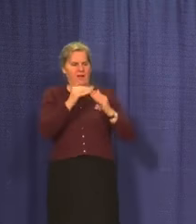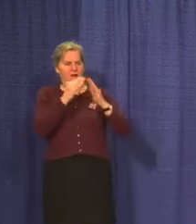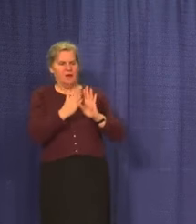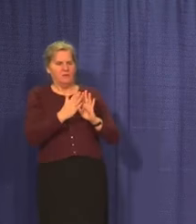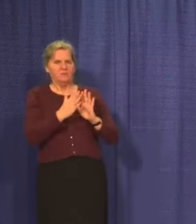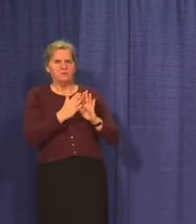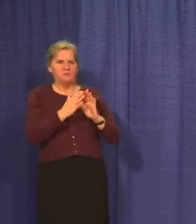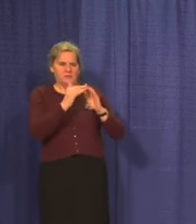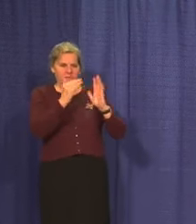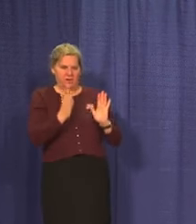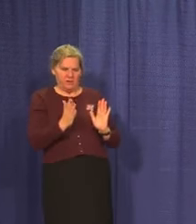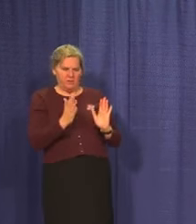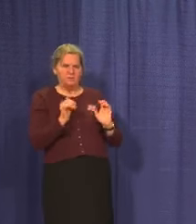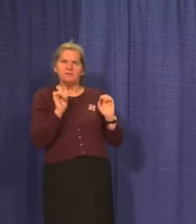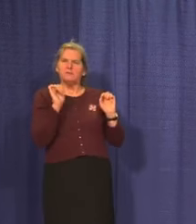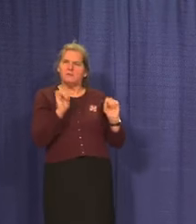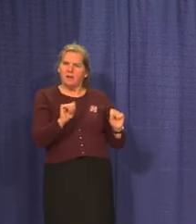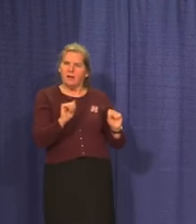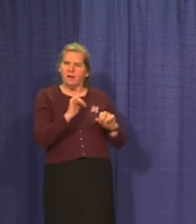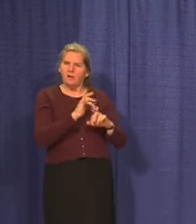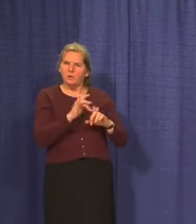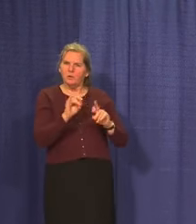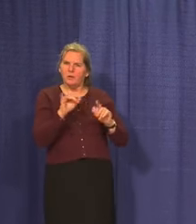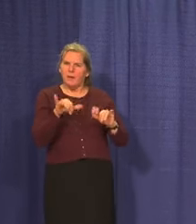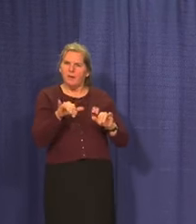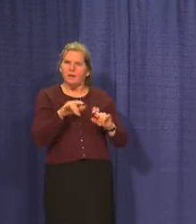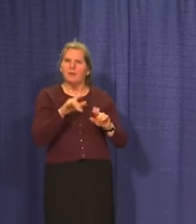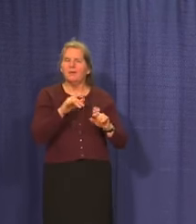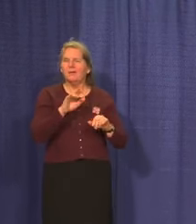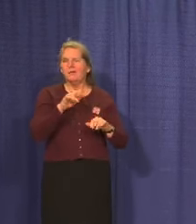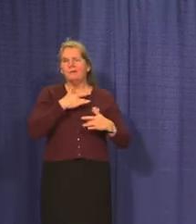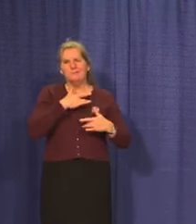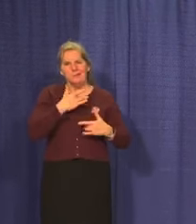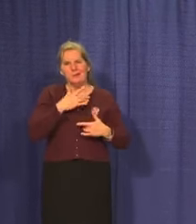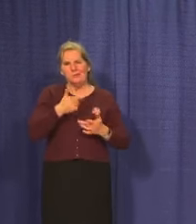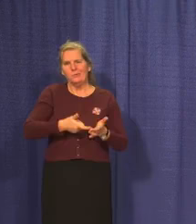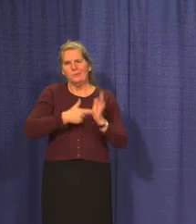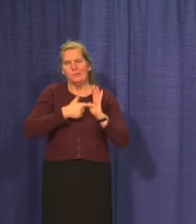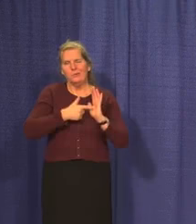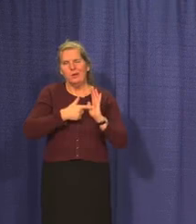YOU CAN, USUALLY WHAT WE REQUIRE AND THIS IS LAID OUT ON THE